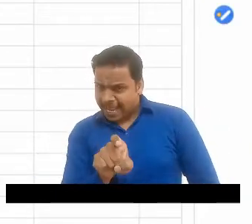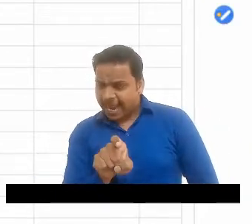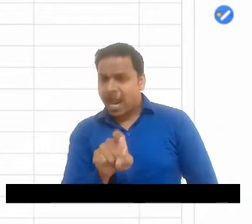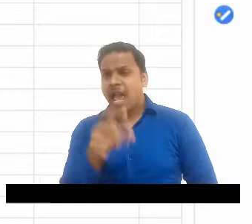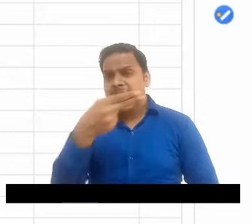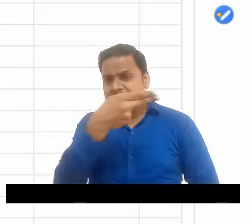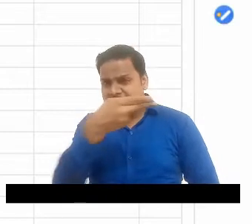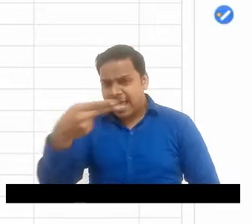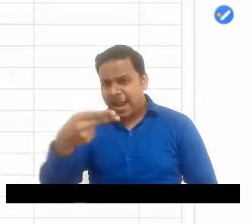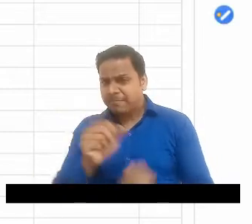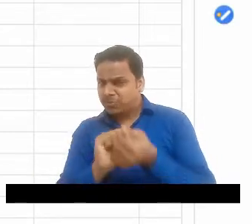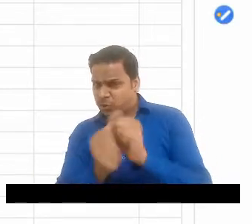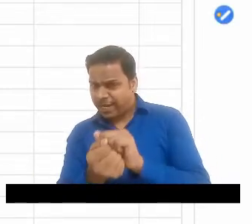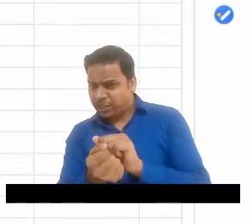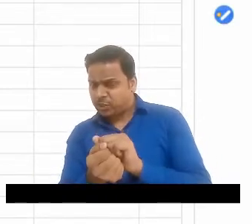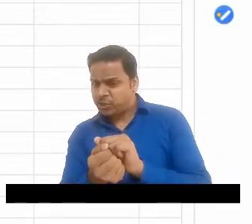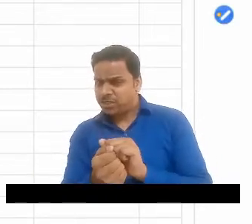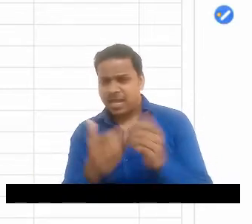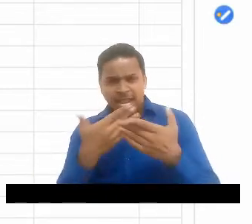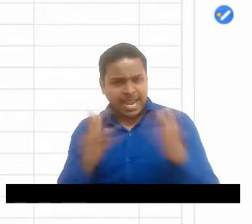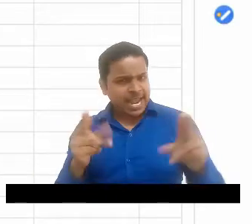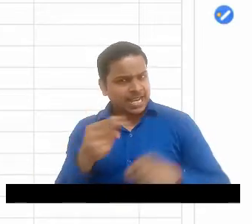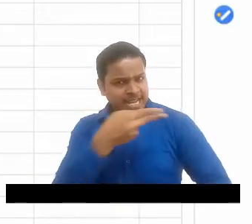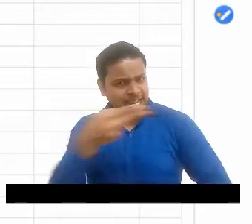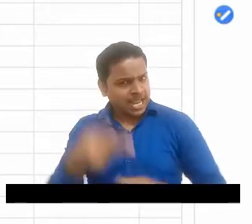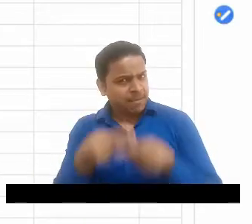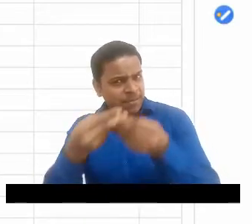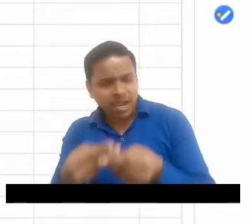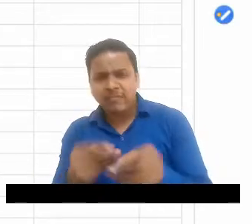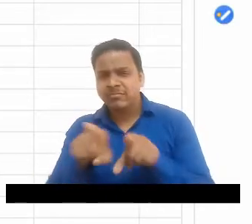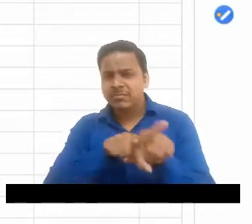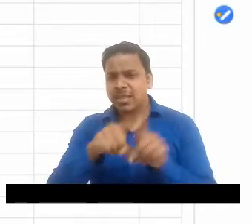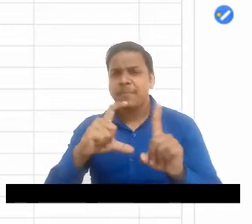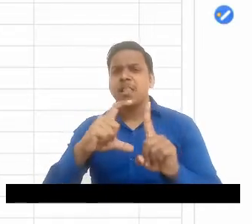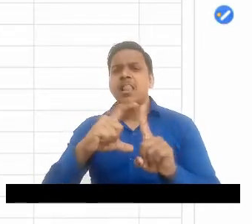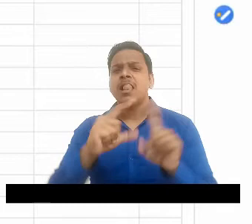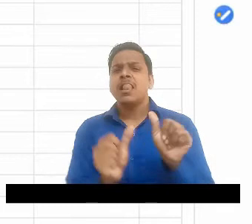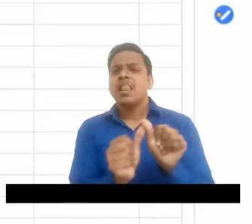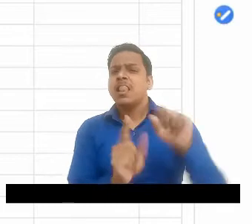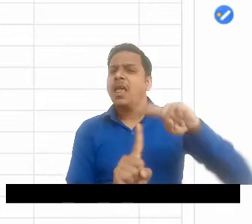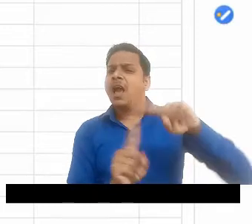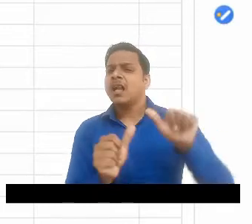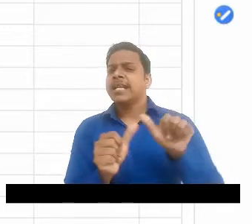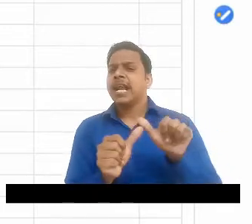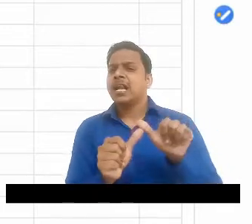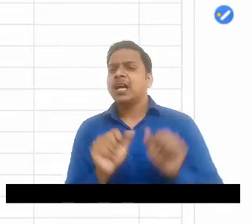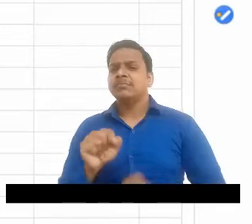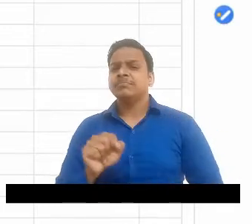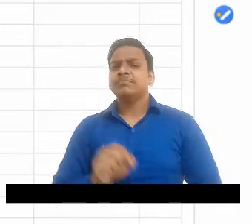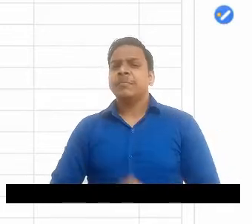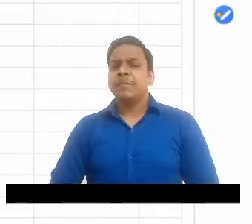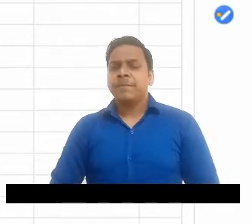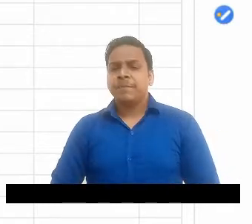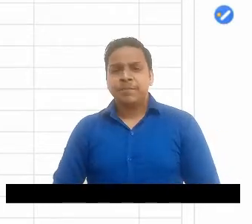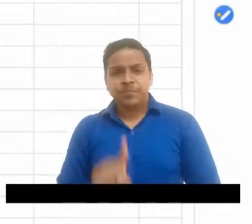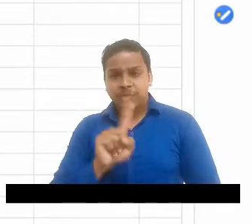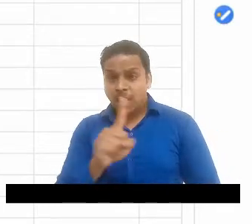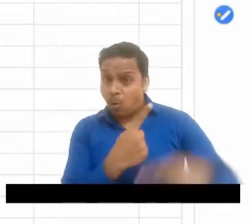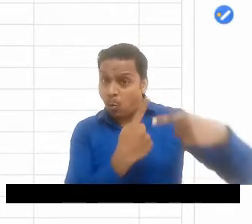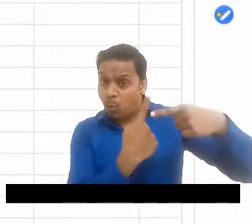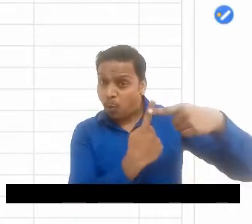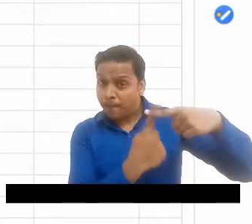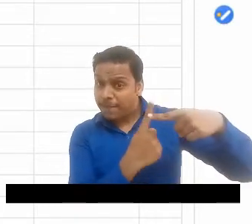rename The sheet. Okay, we can say Data. Yeah, and if you want to add one more sheet, you